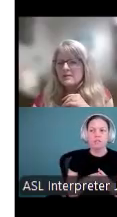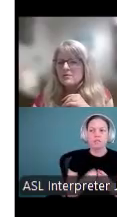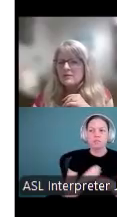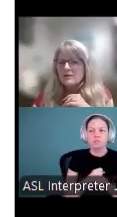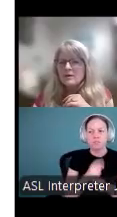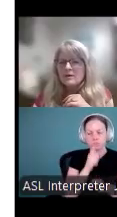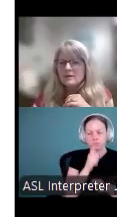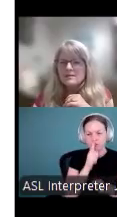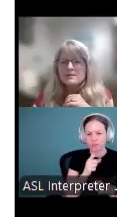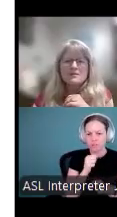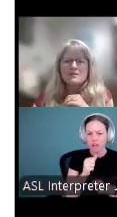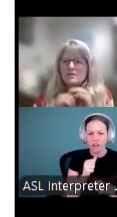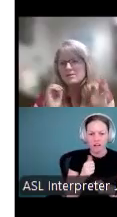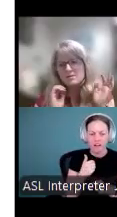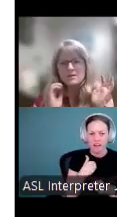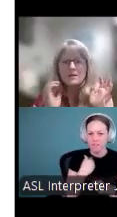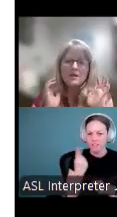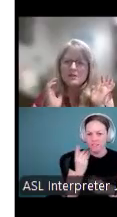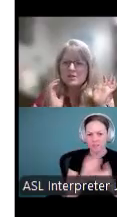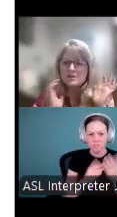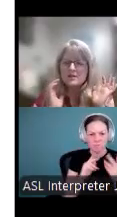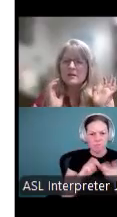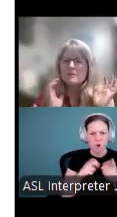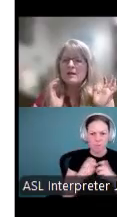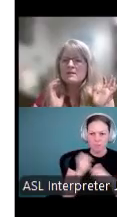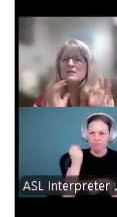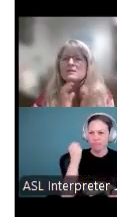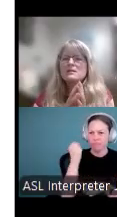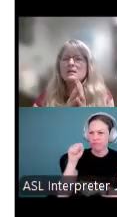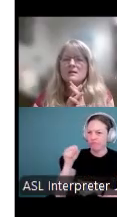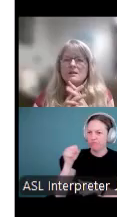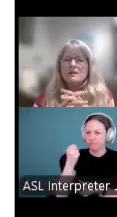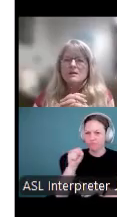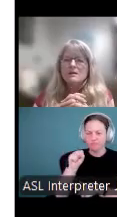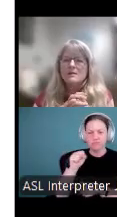kind of torticollis, and so there's just an imbalance in in